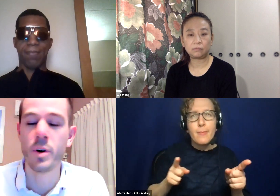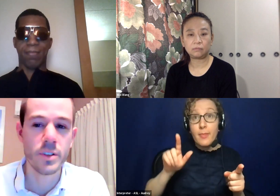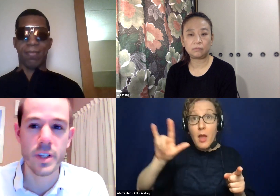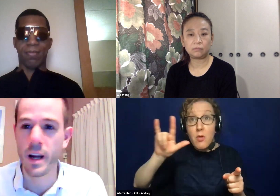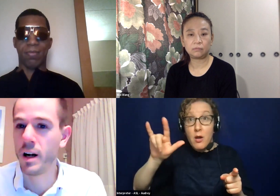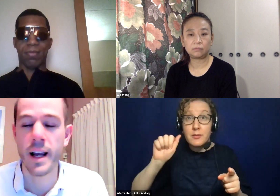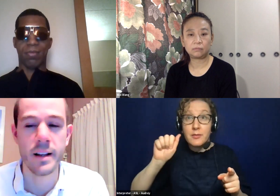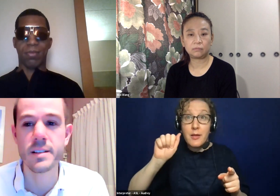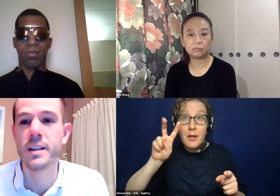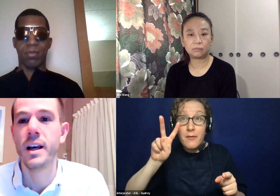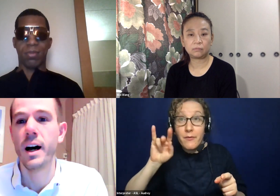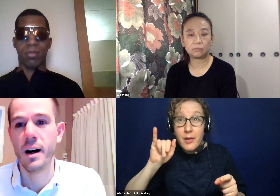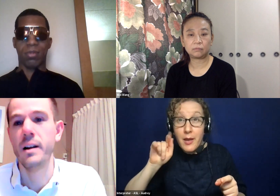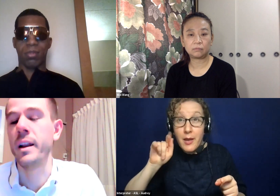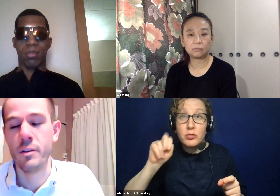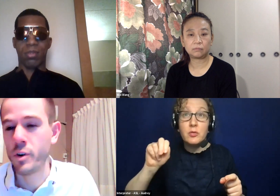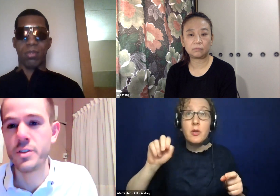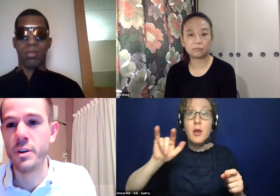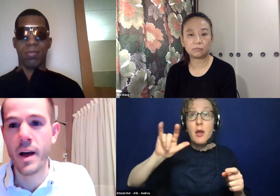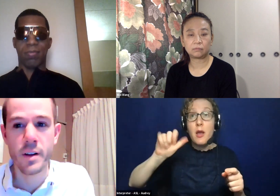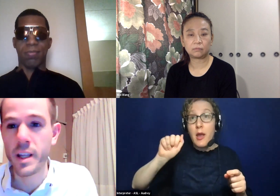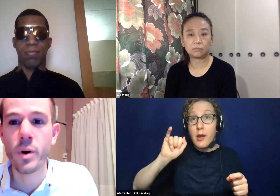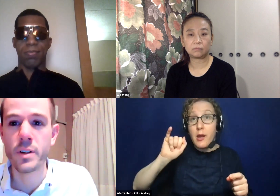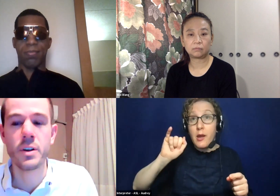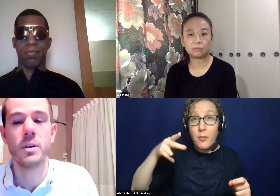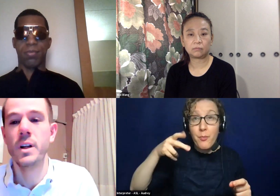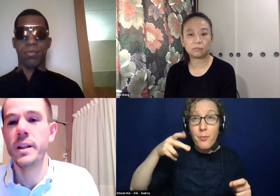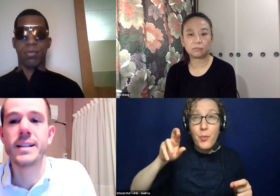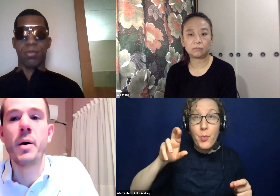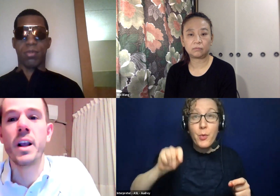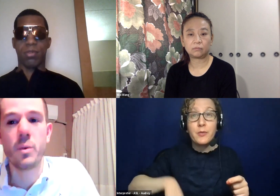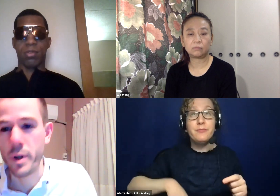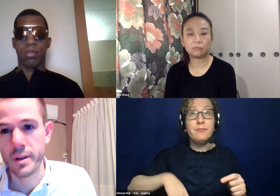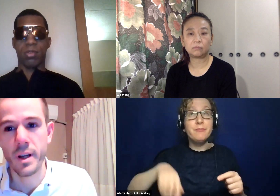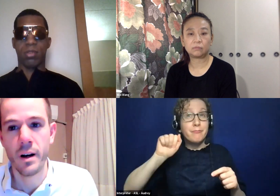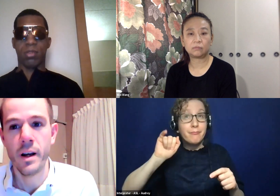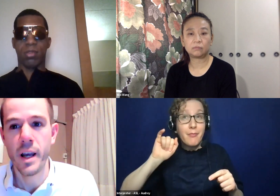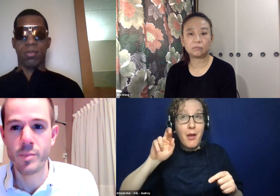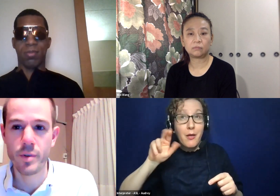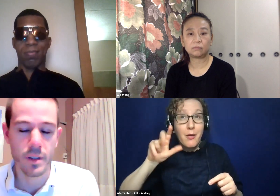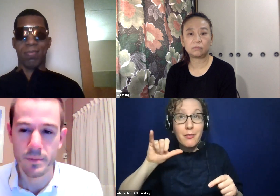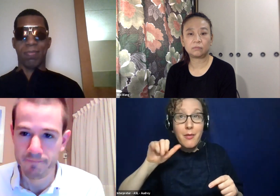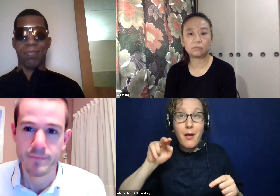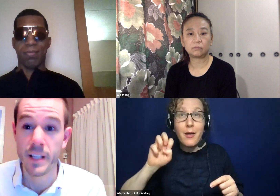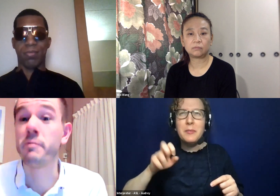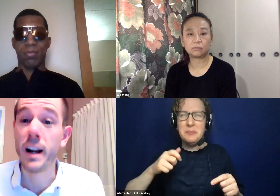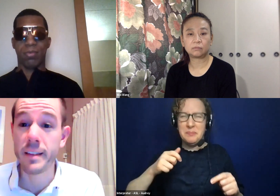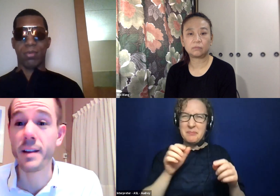airports, airlines, and of course other keywords so that's how I got with Embry Riddle and